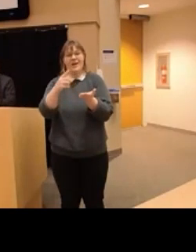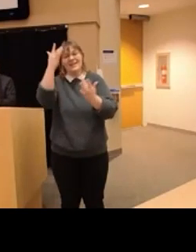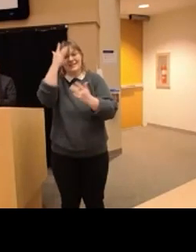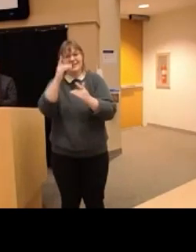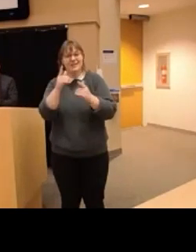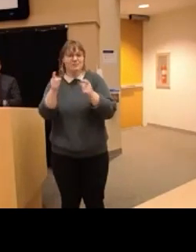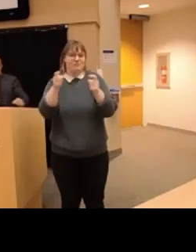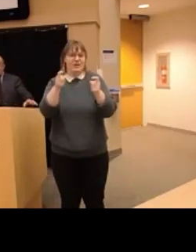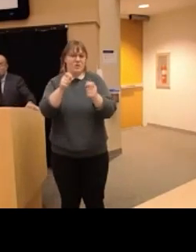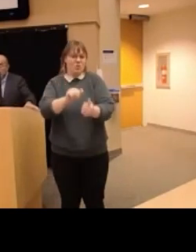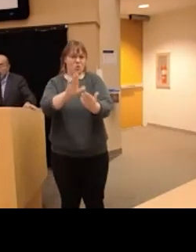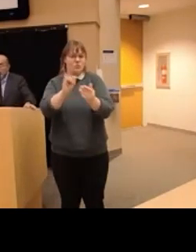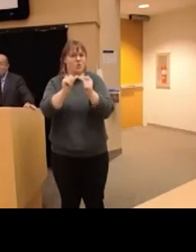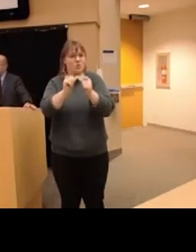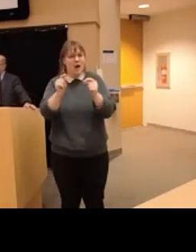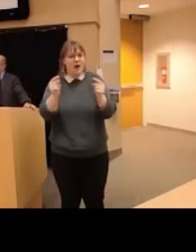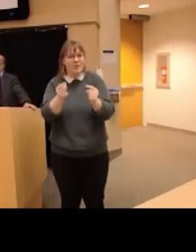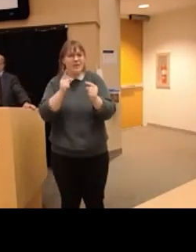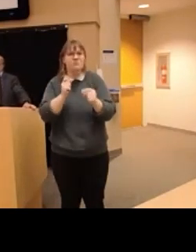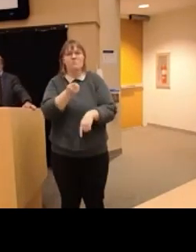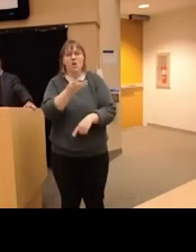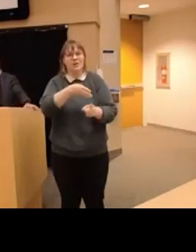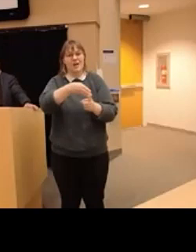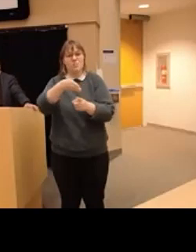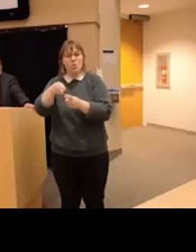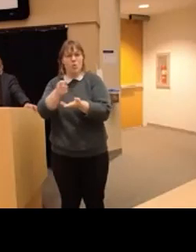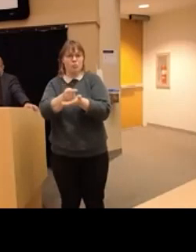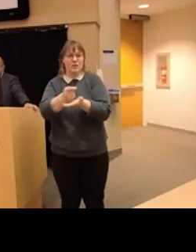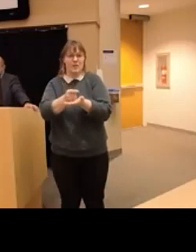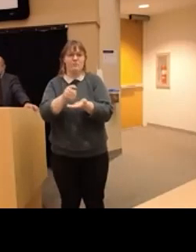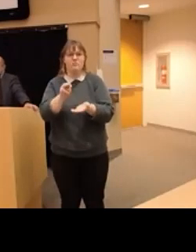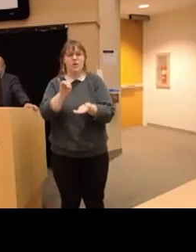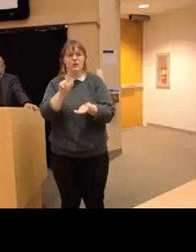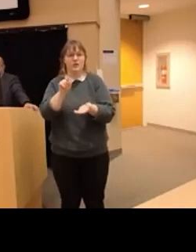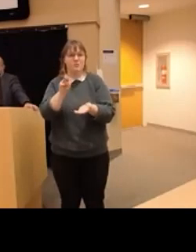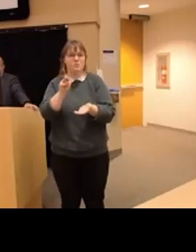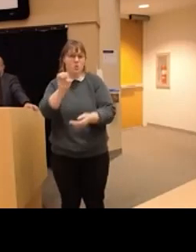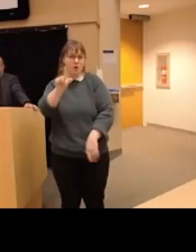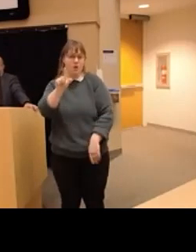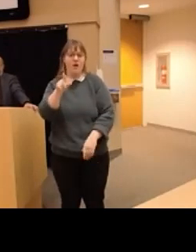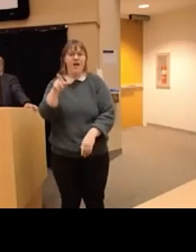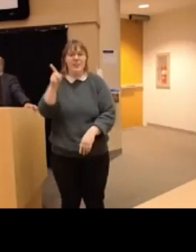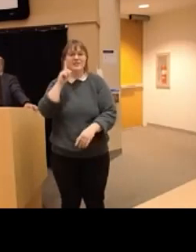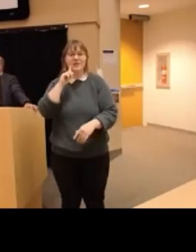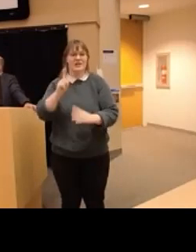to uh chronic pain using multimodal uh treatments and uh this here is the flagship building at the